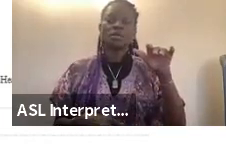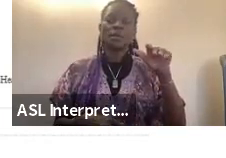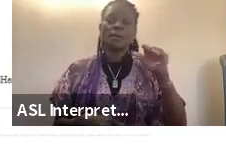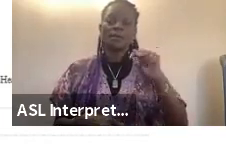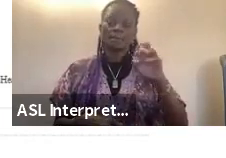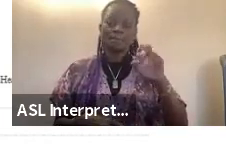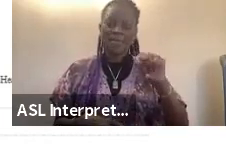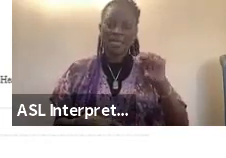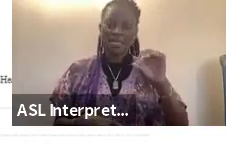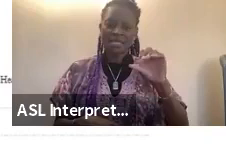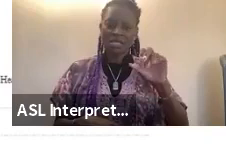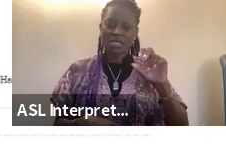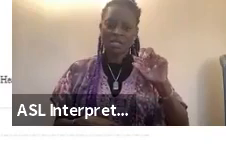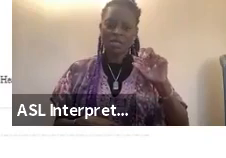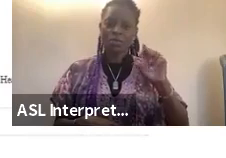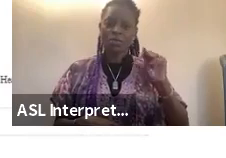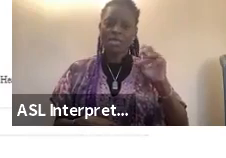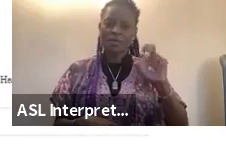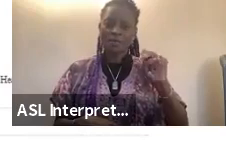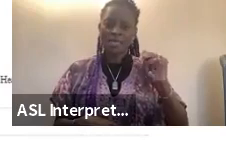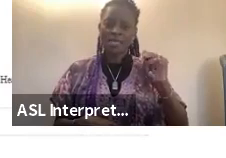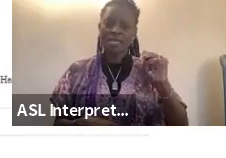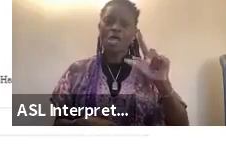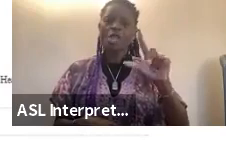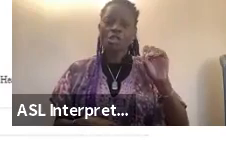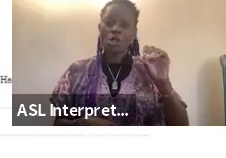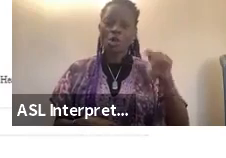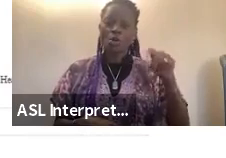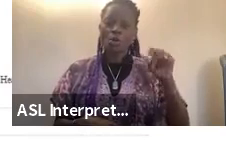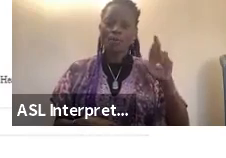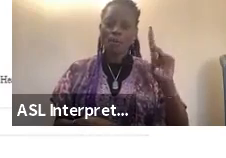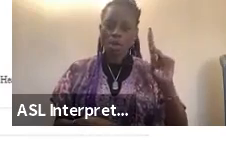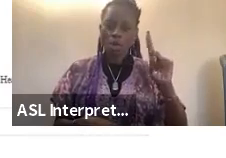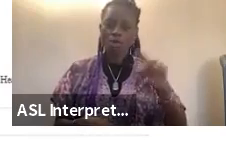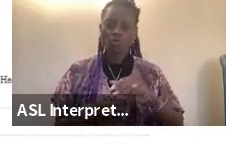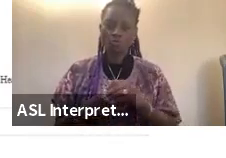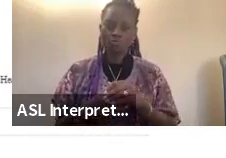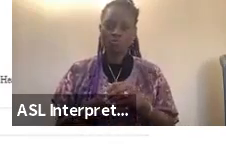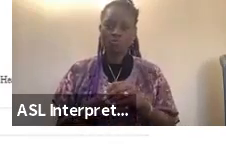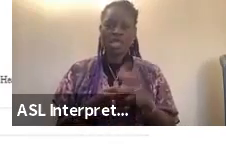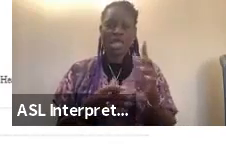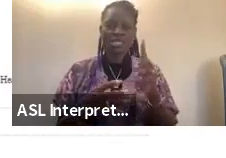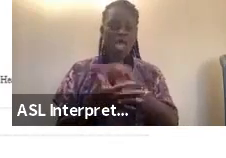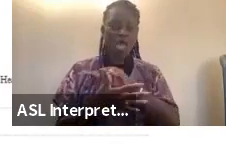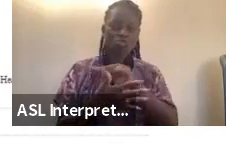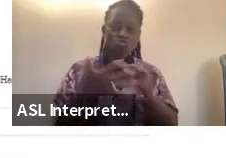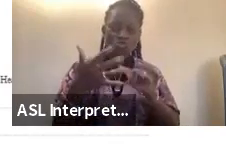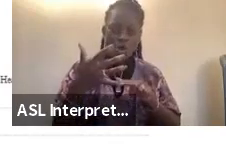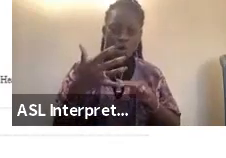of these cities, the greatest weekly rates of new cases for 100,000